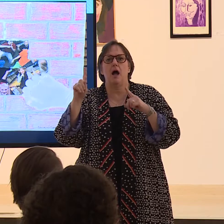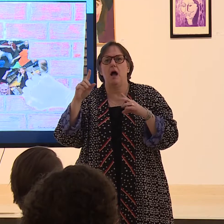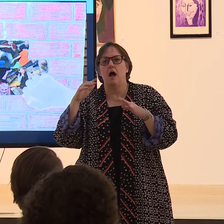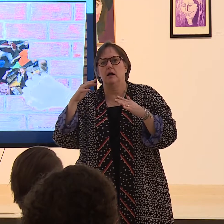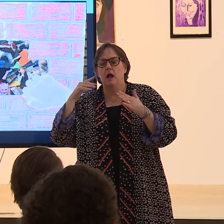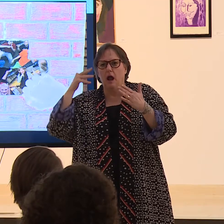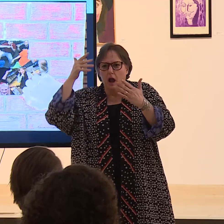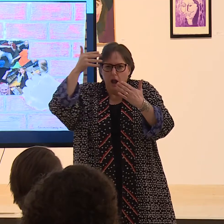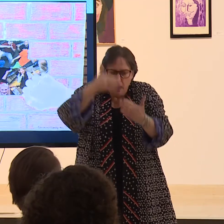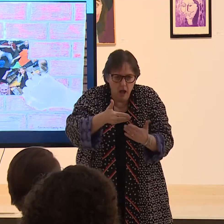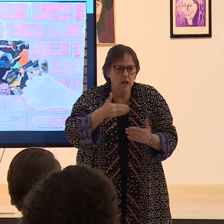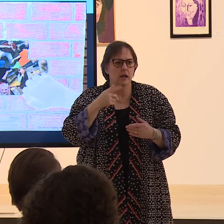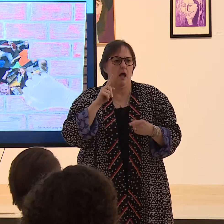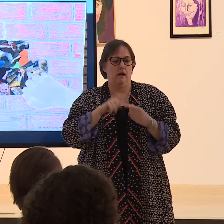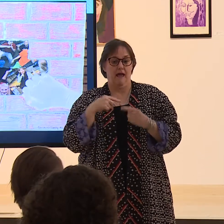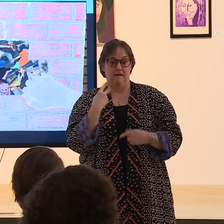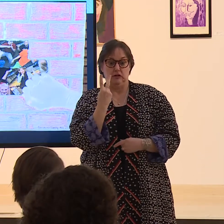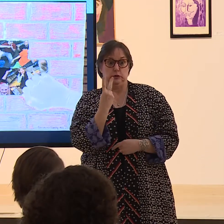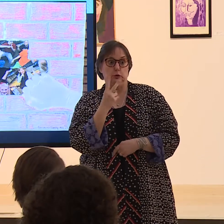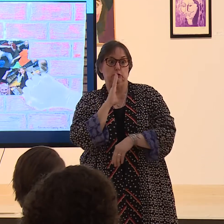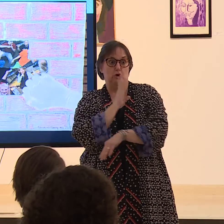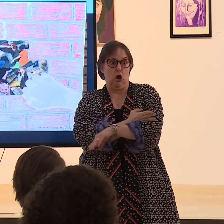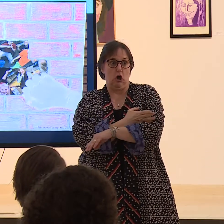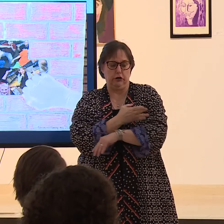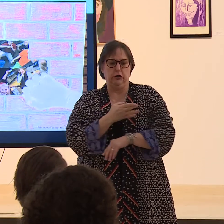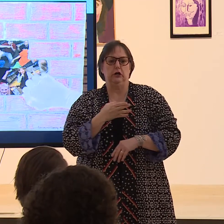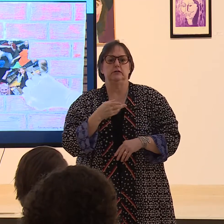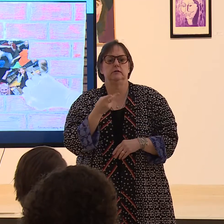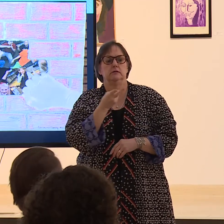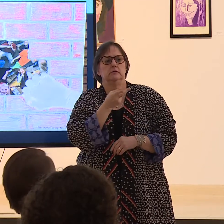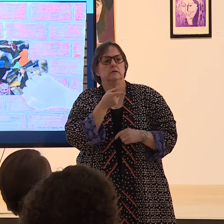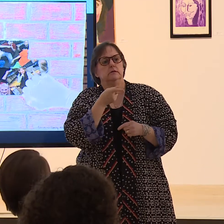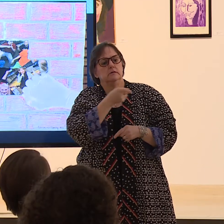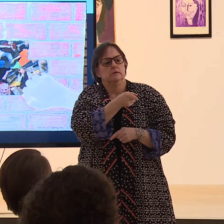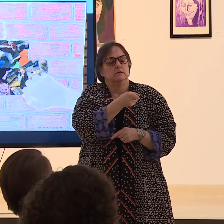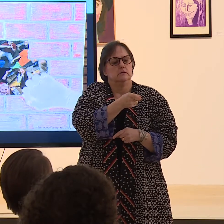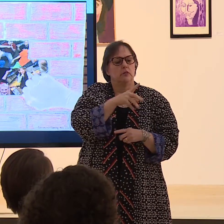make a good life as an artist, and I later on had two kids.